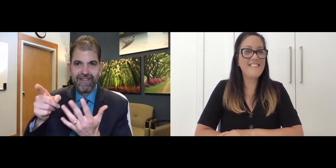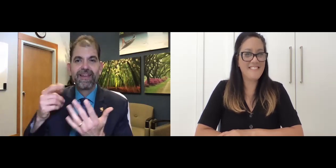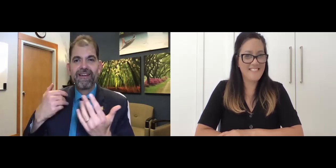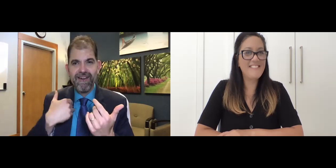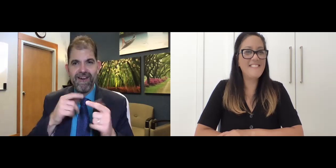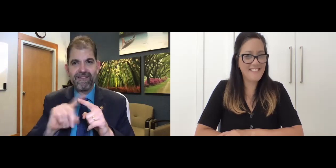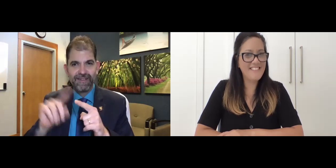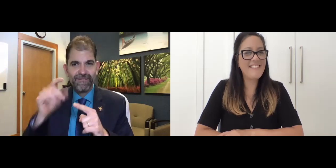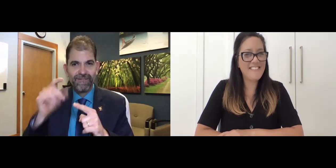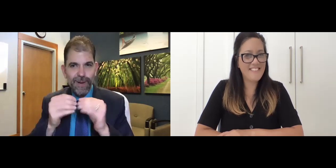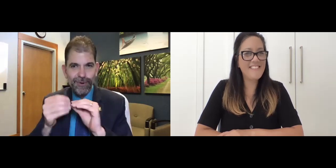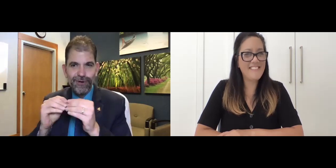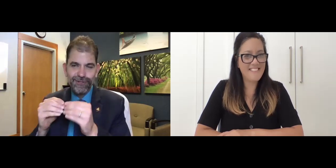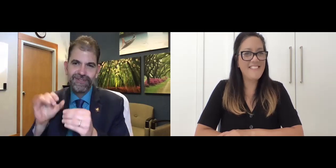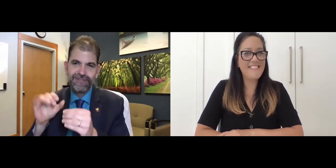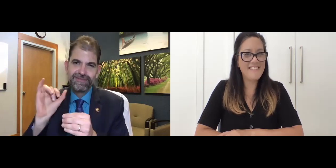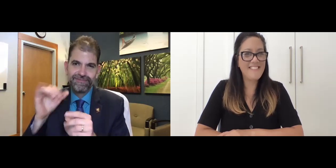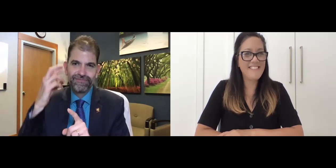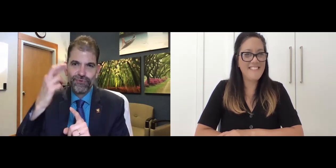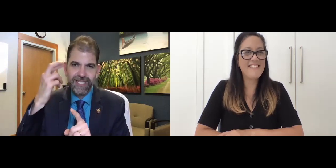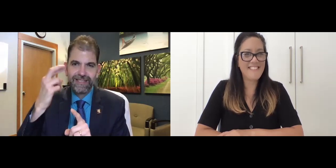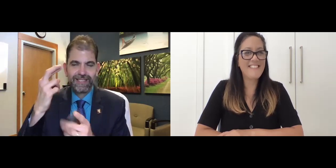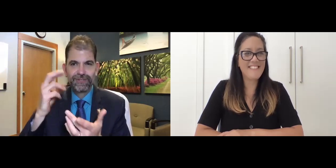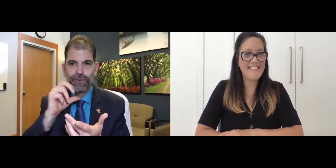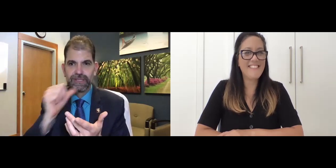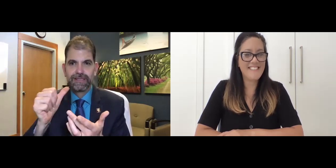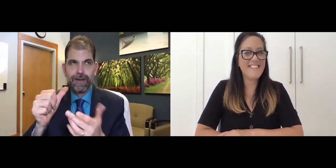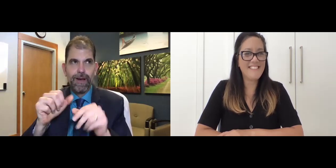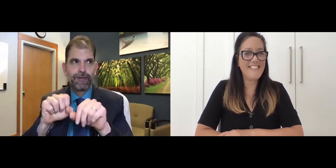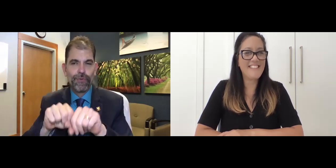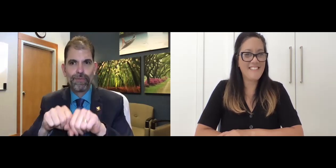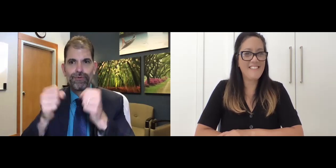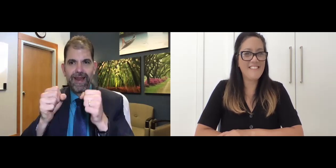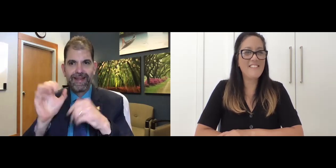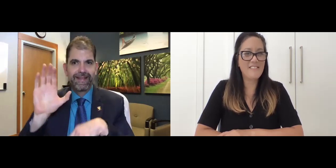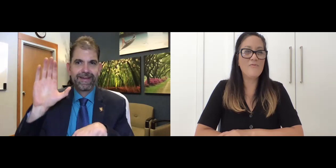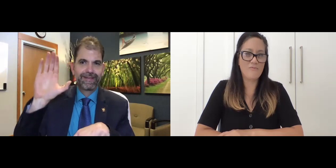bend the rules a little bit and provide different companies or different